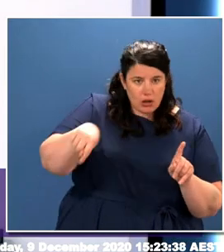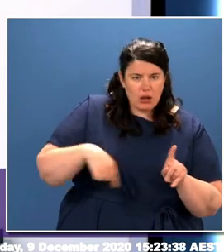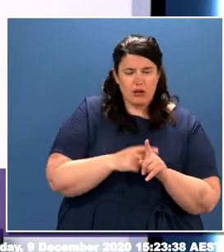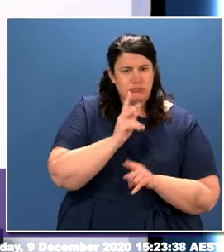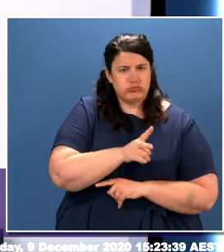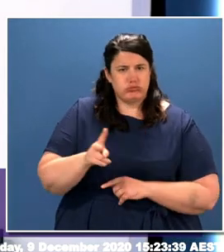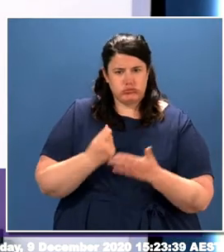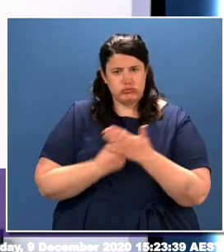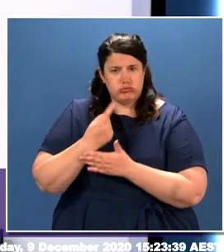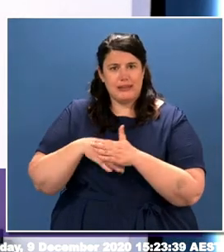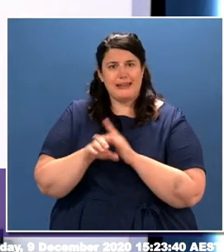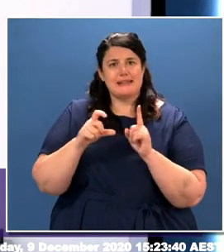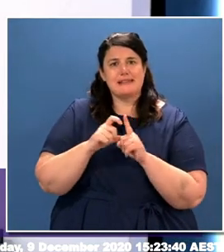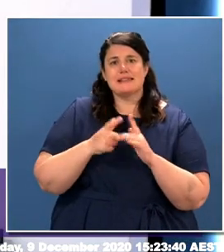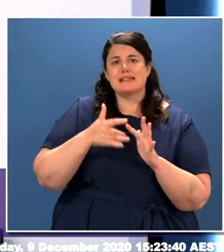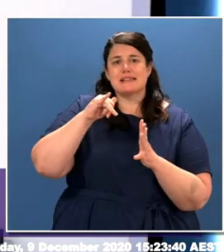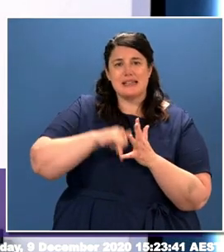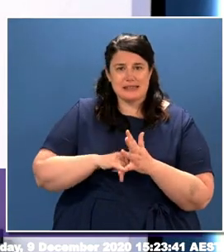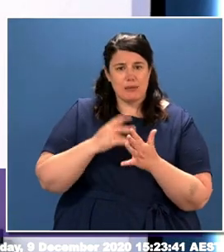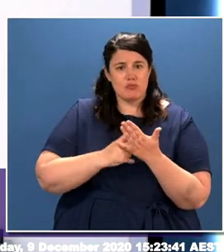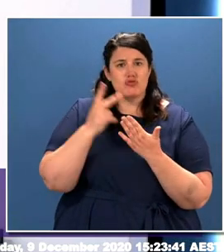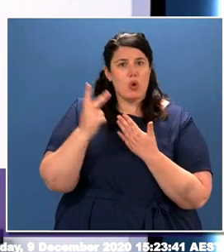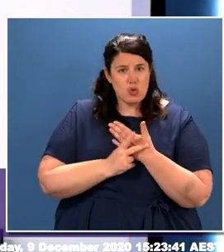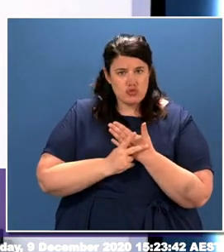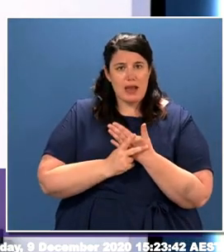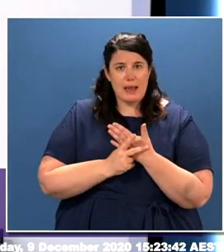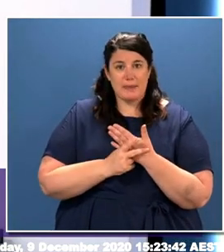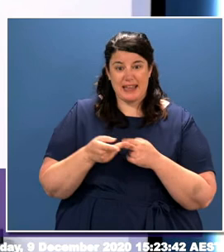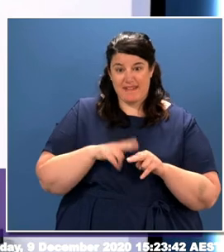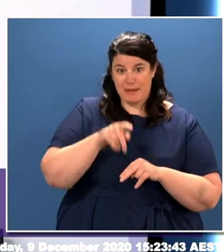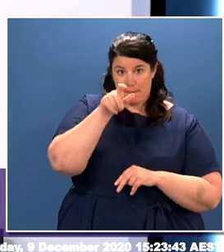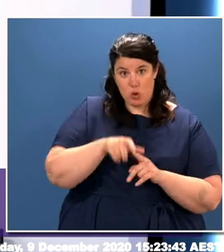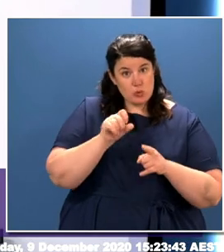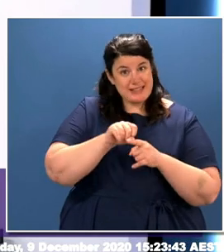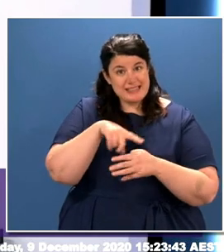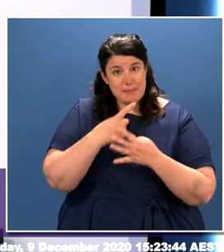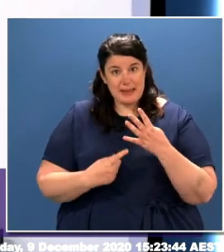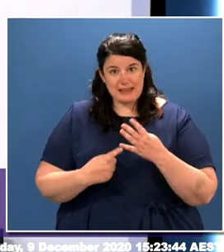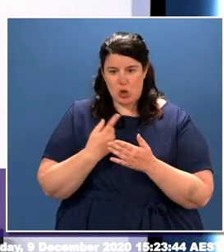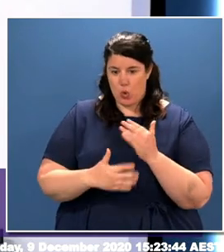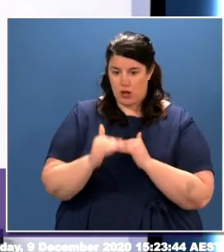if the support for the person with disability was limited to a 26-week period.